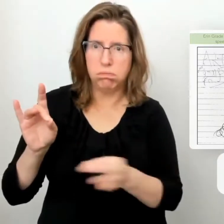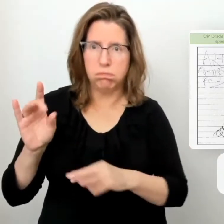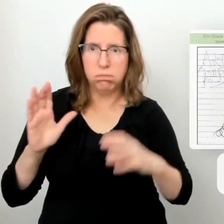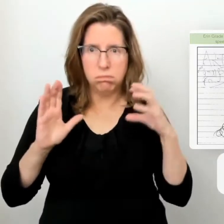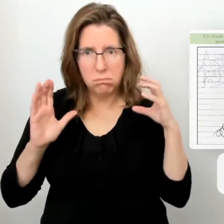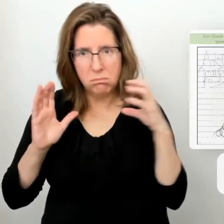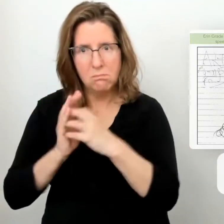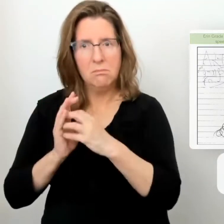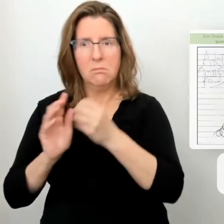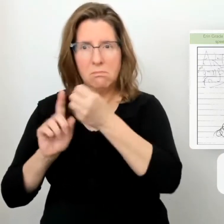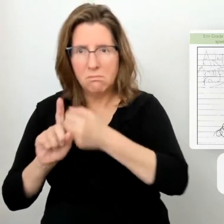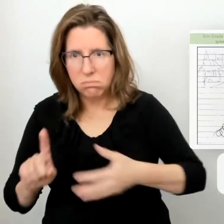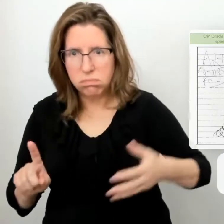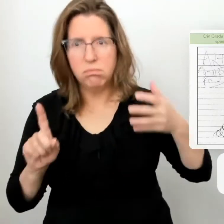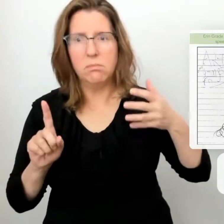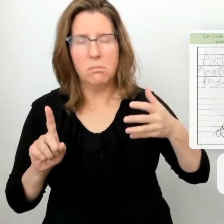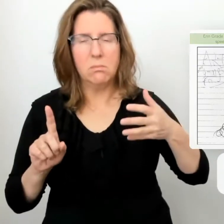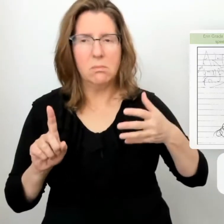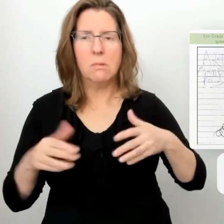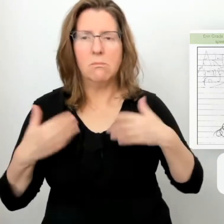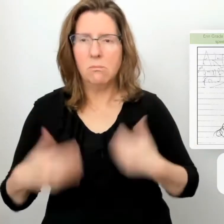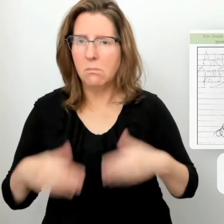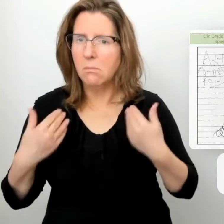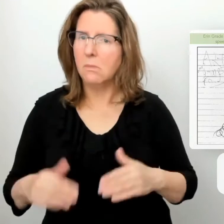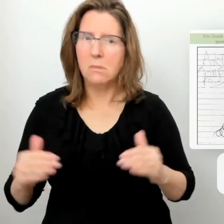The speech-to-text product is far more elaborate.